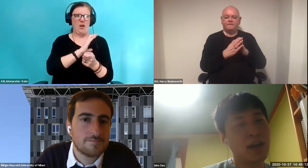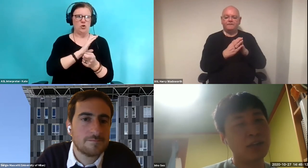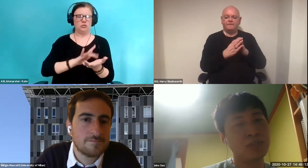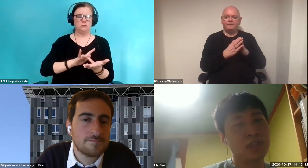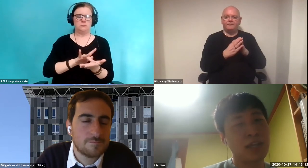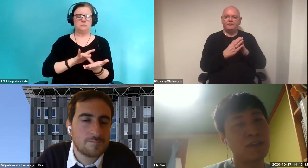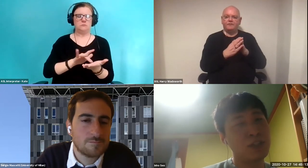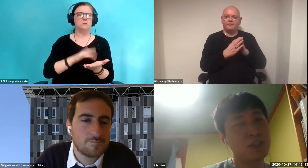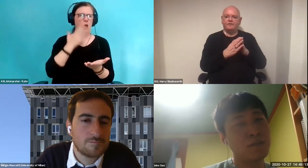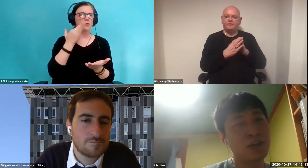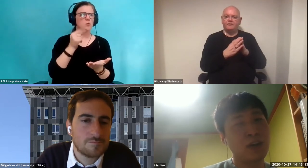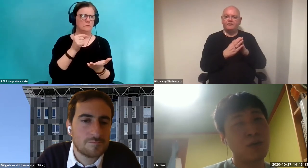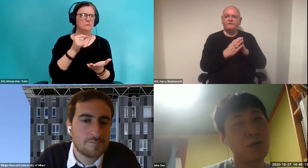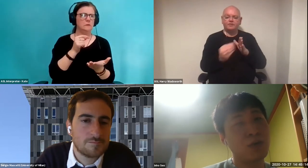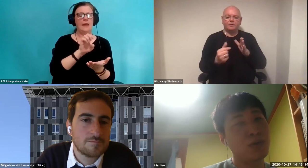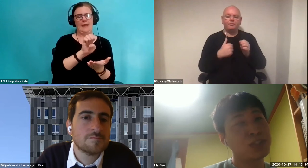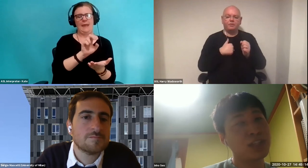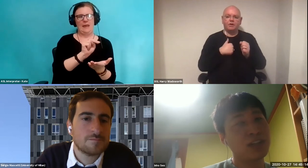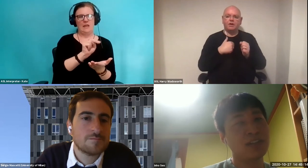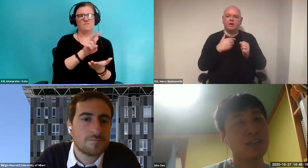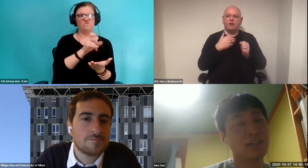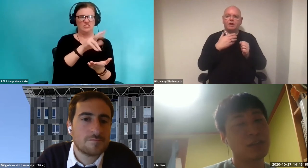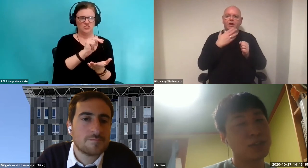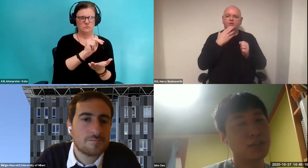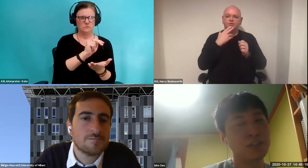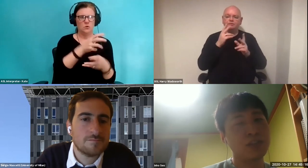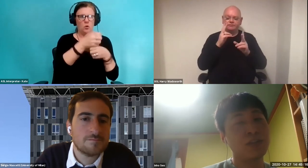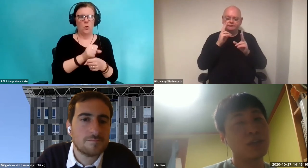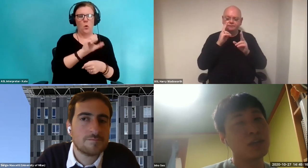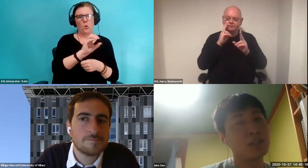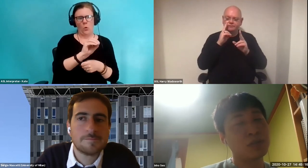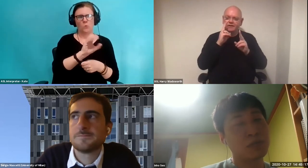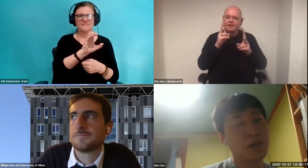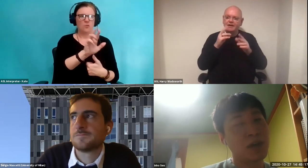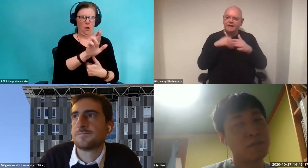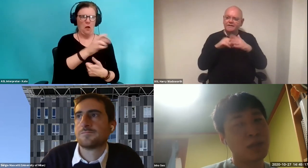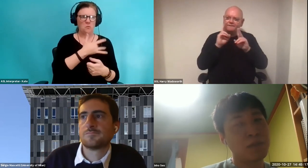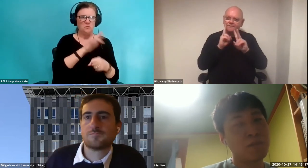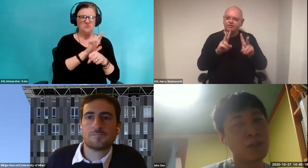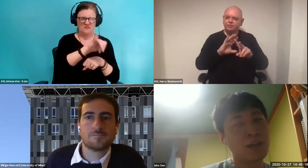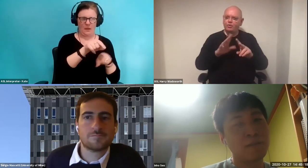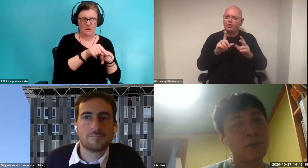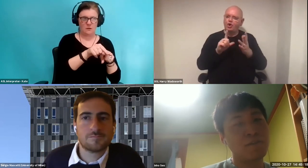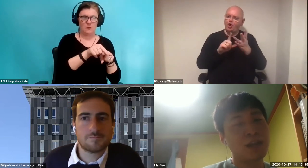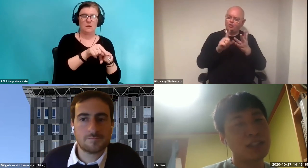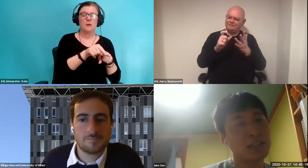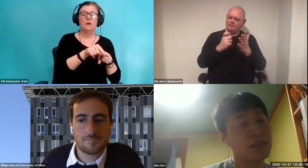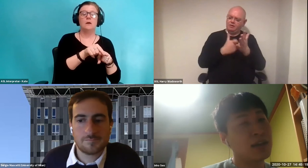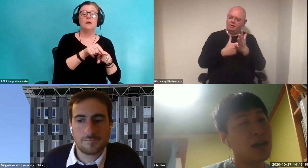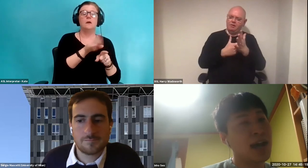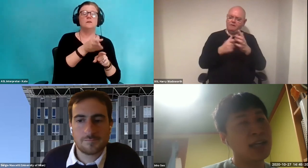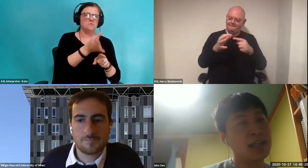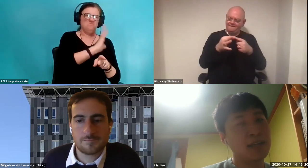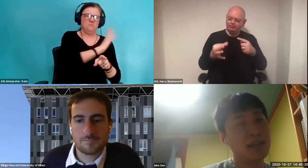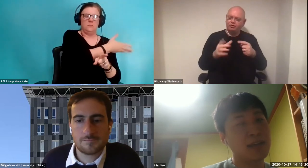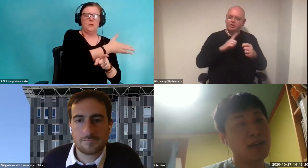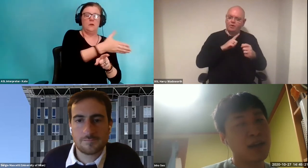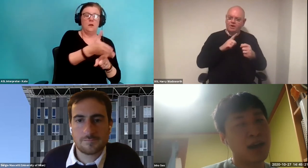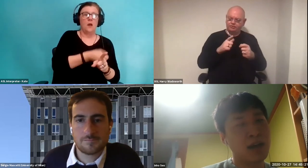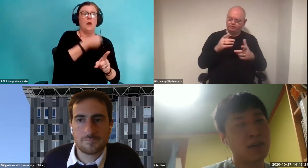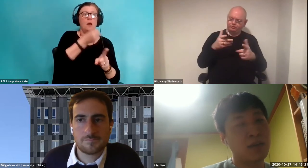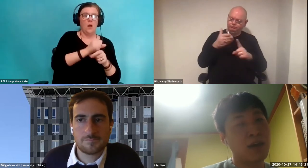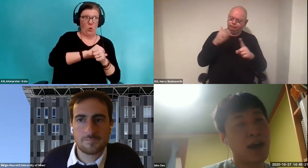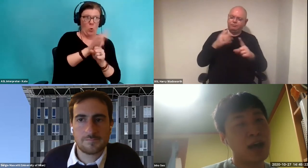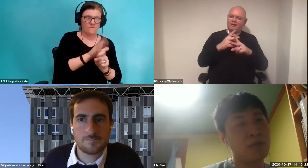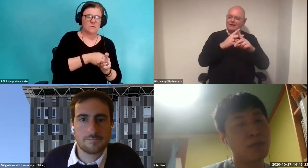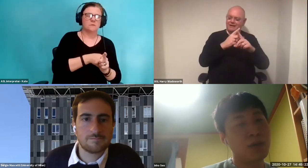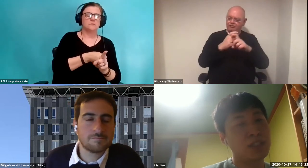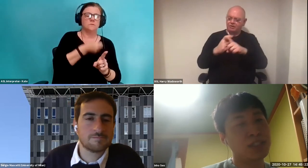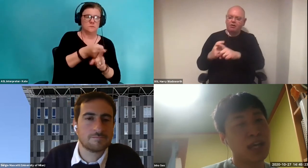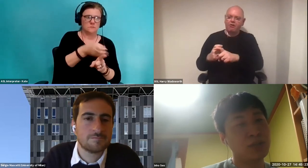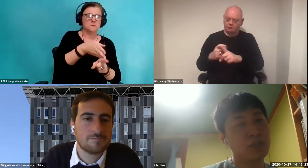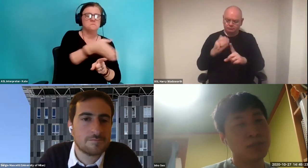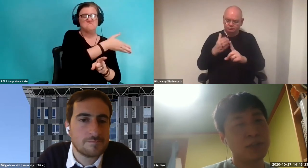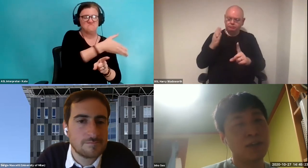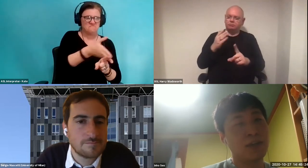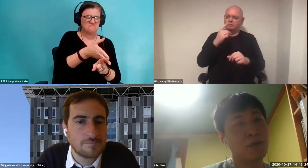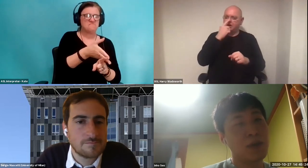I use the Envision for or OCR, OCR feature so before the Covid 19 I uh I was I used to be with